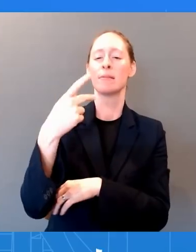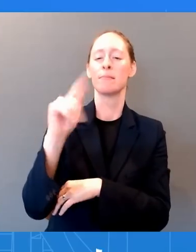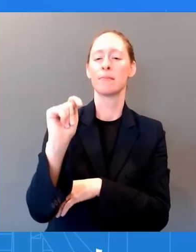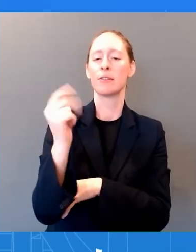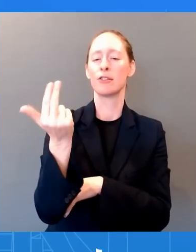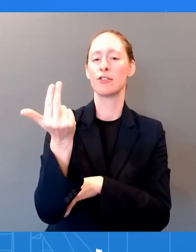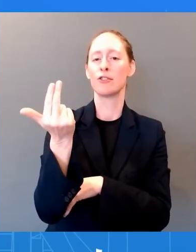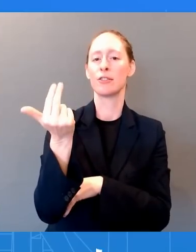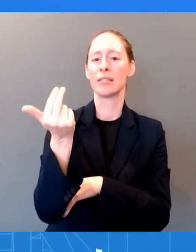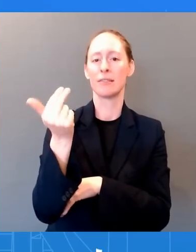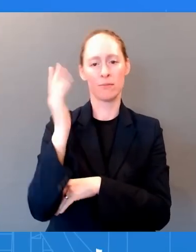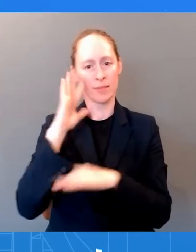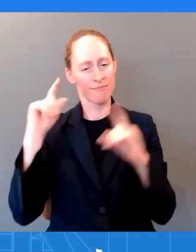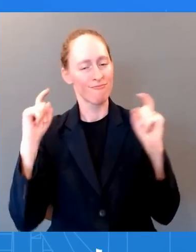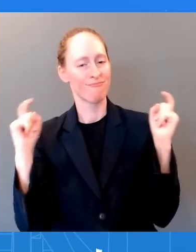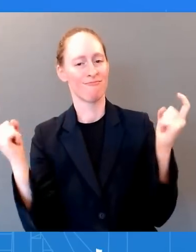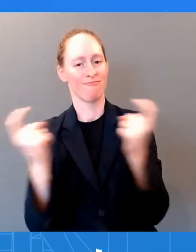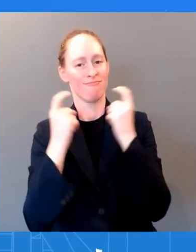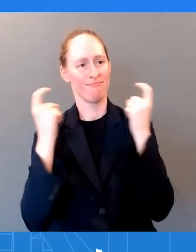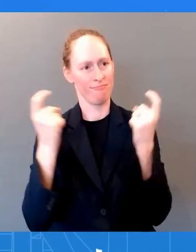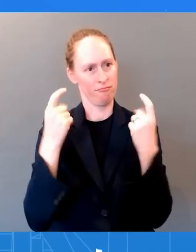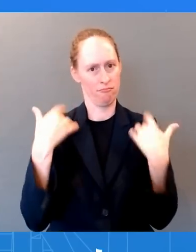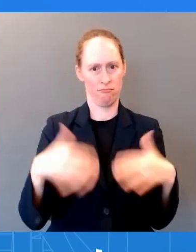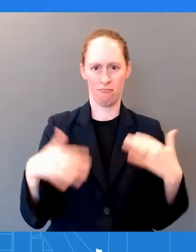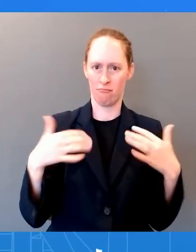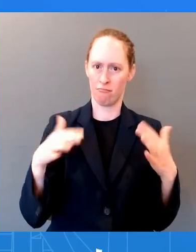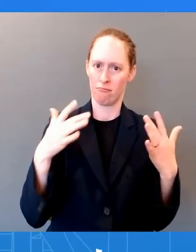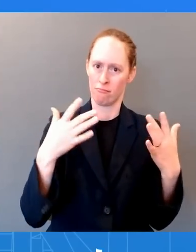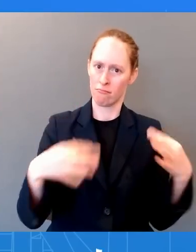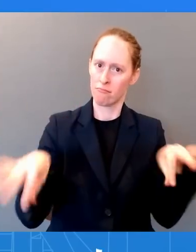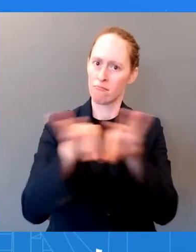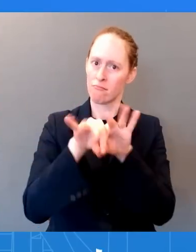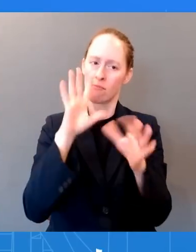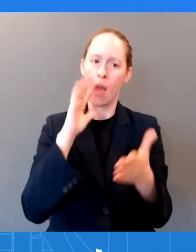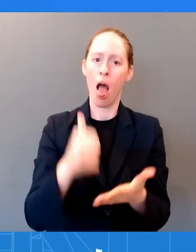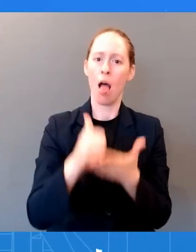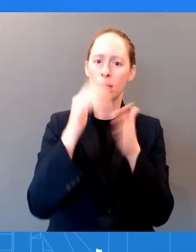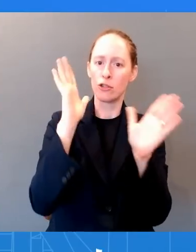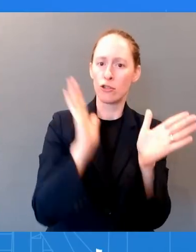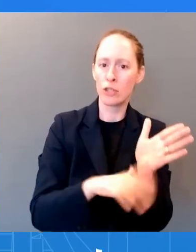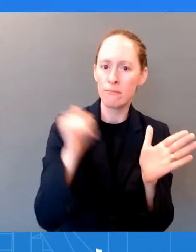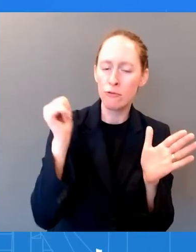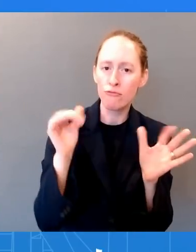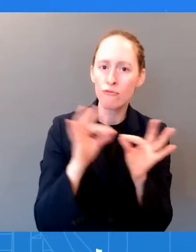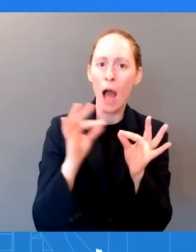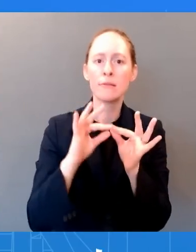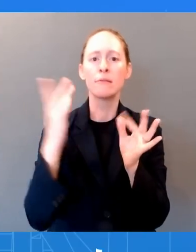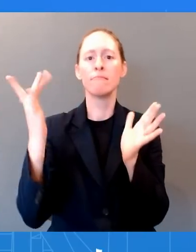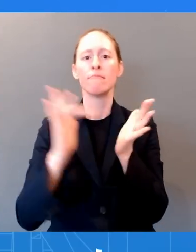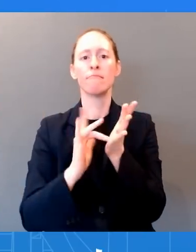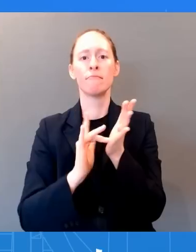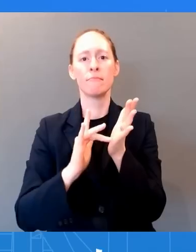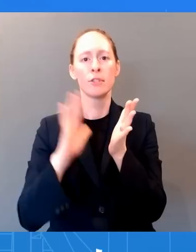will save money on prescription drugs, cut healthcare premiums, and cut energy costs. Other upcoming events will illustrate